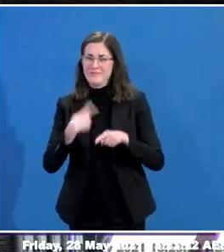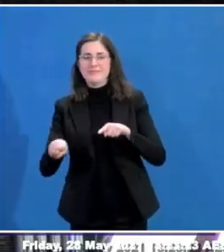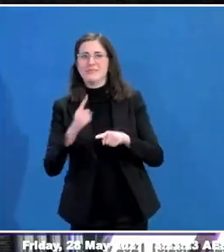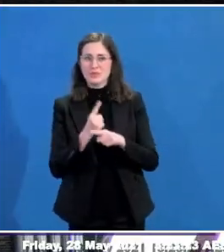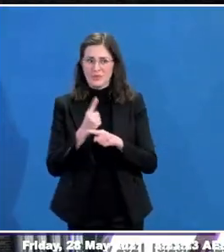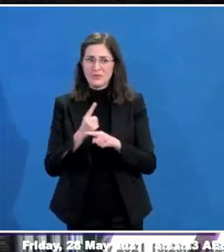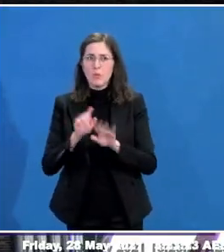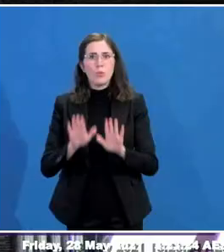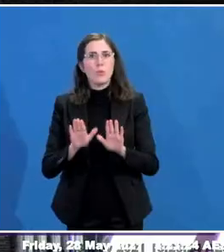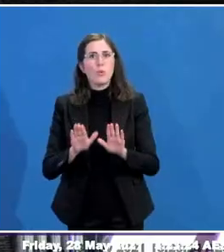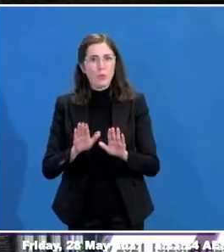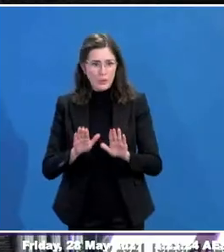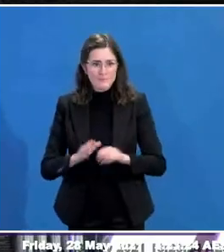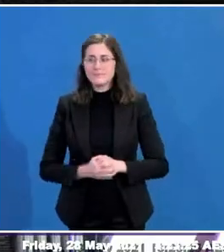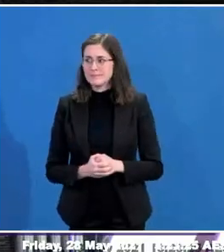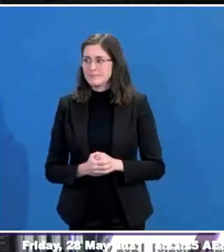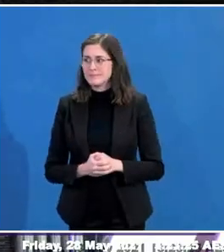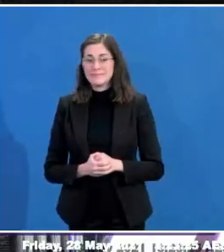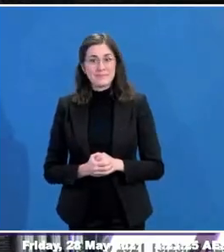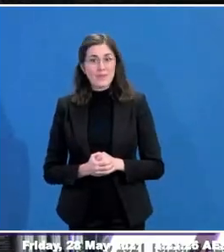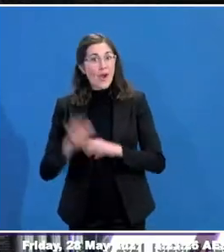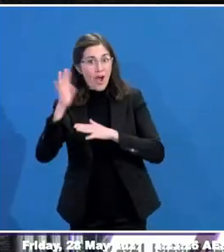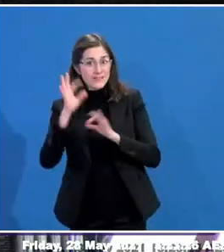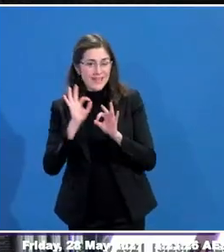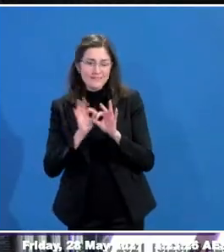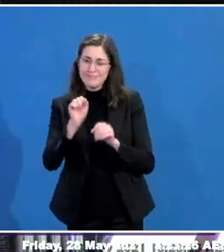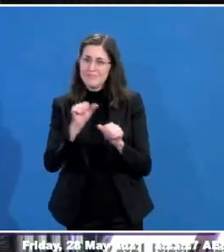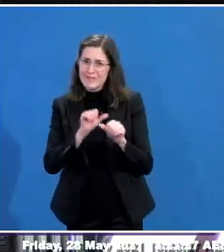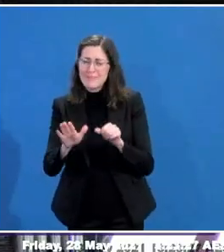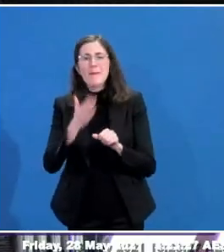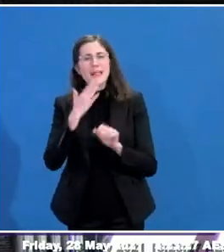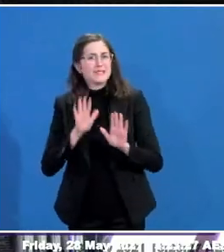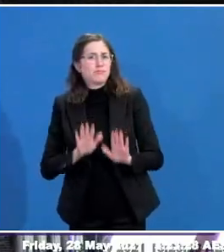Our interpreters are excellent but do need us to speak... MR McNAUGHTON: Sorry. MS BENNETT: .. at a reasonable pace.